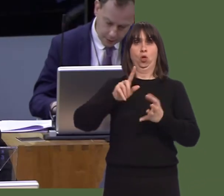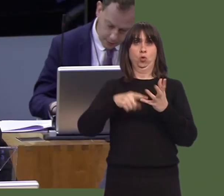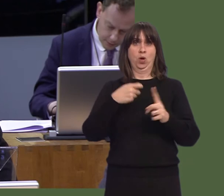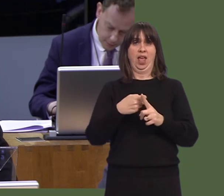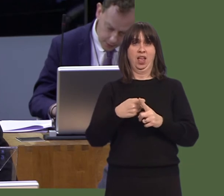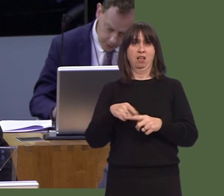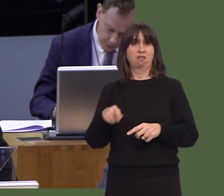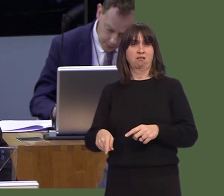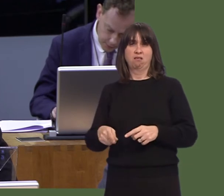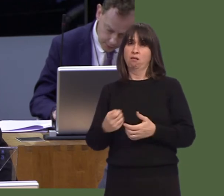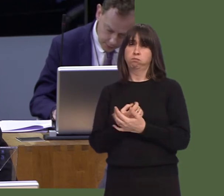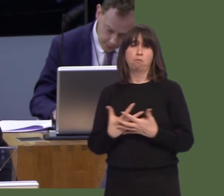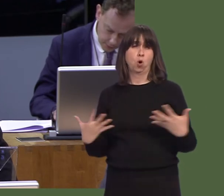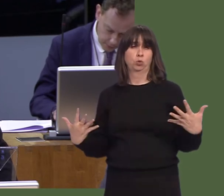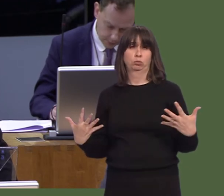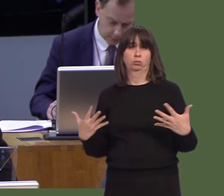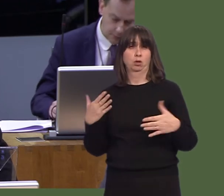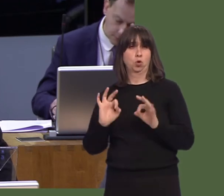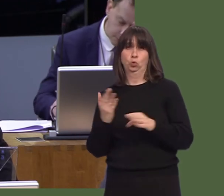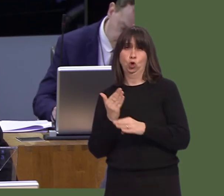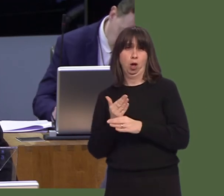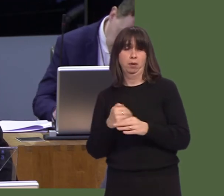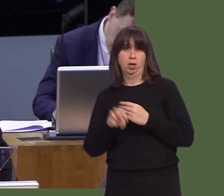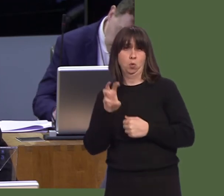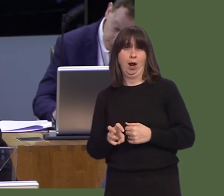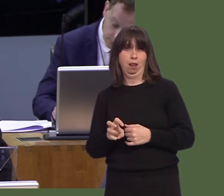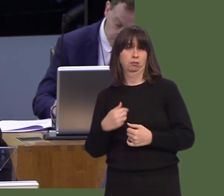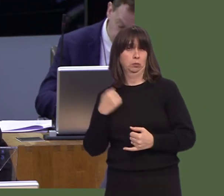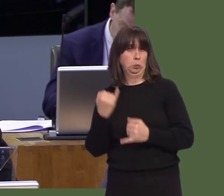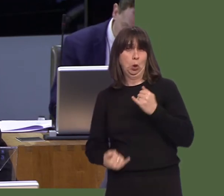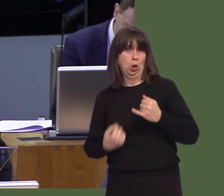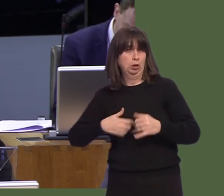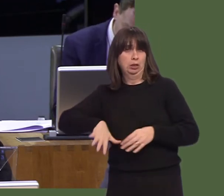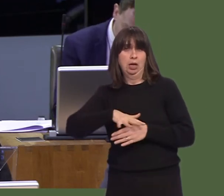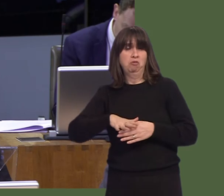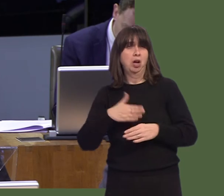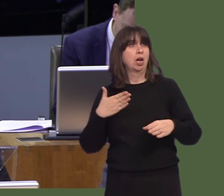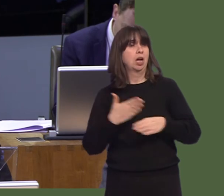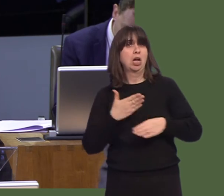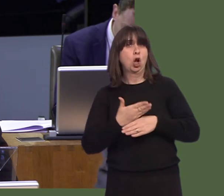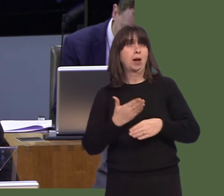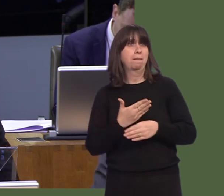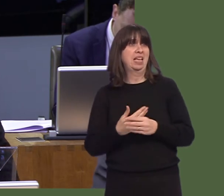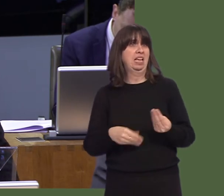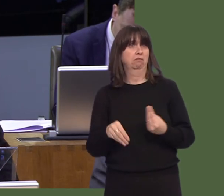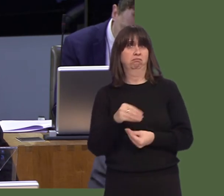I have discussed this in detail with Keir Starmer and, of course, I know that the Labour